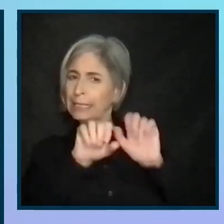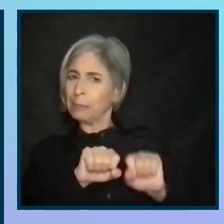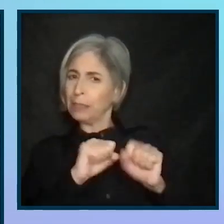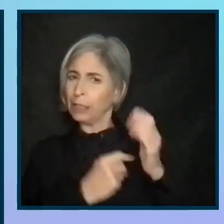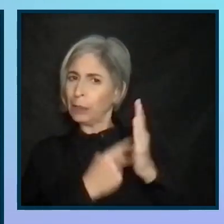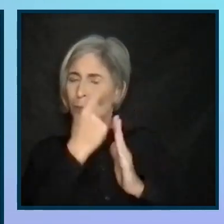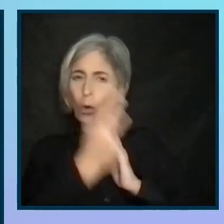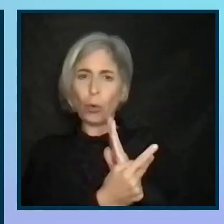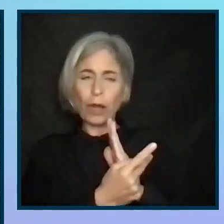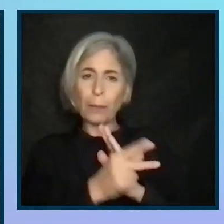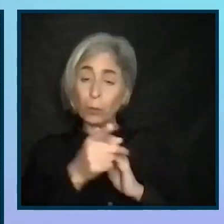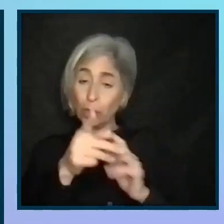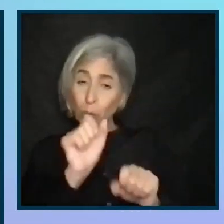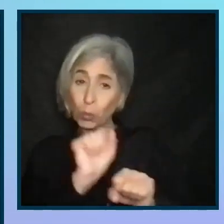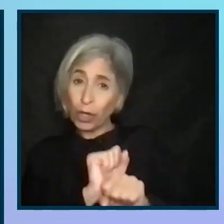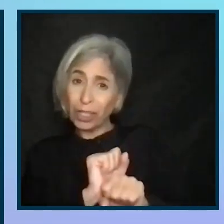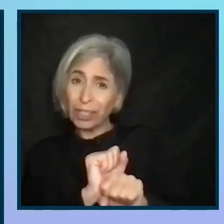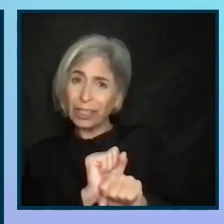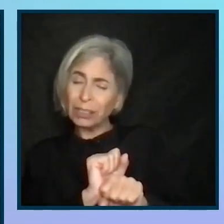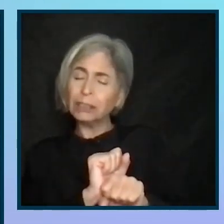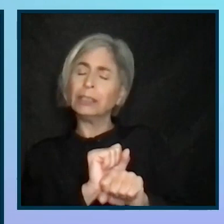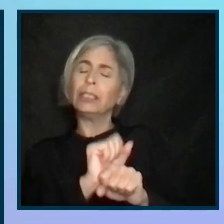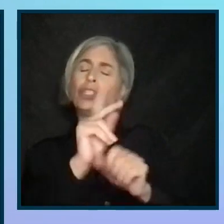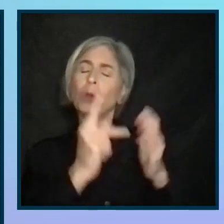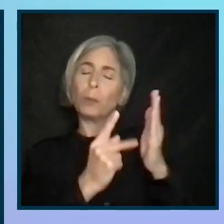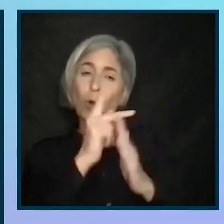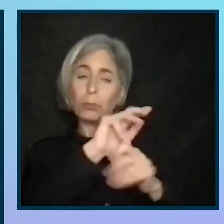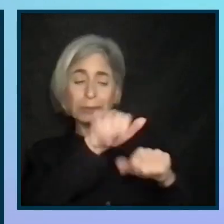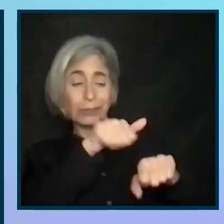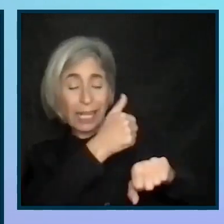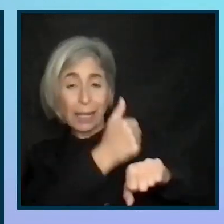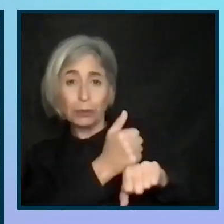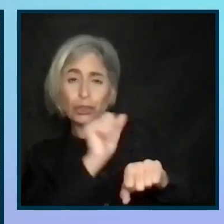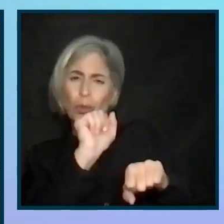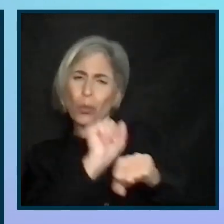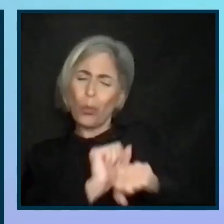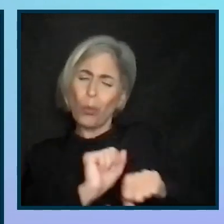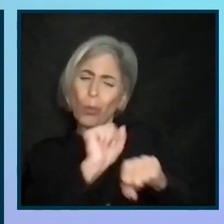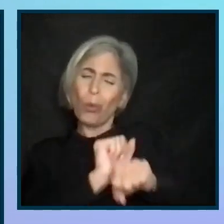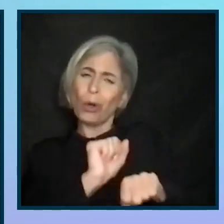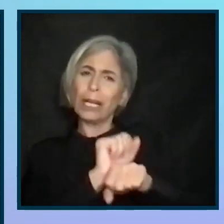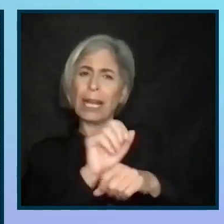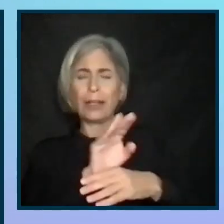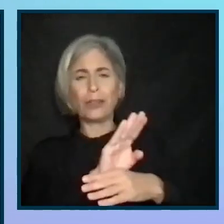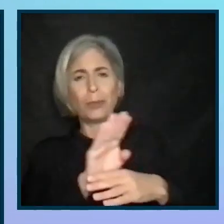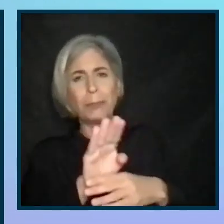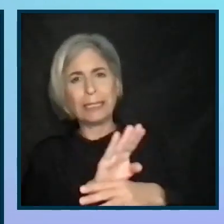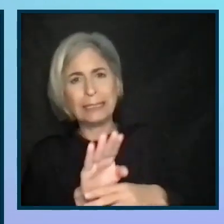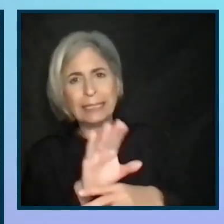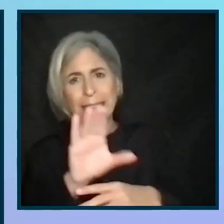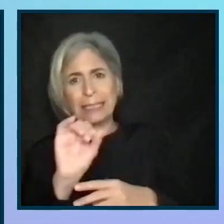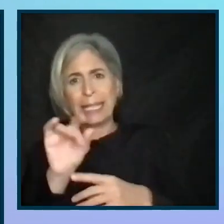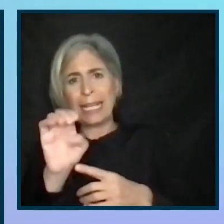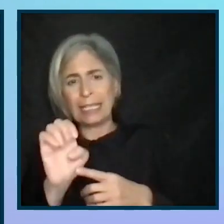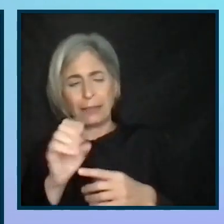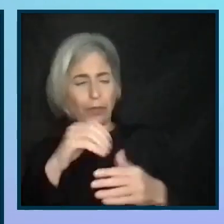where you are getting your program established. You're working on your business case for accessibility. You're getting your funding,